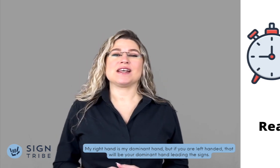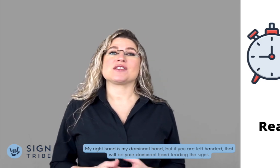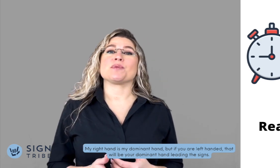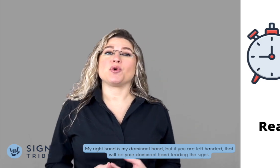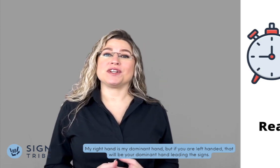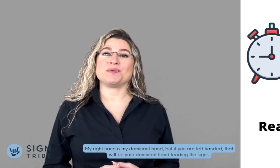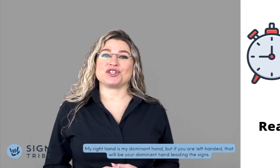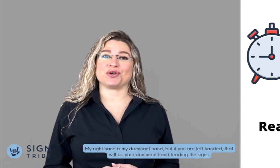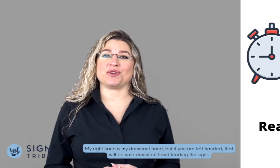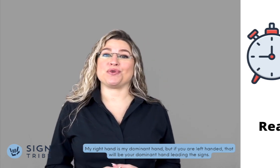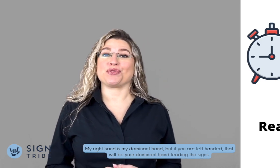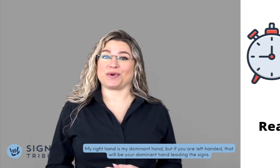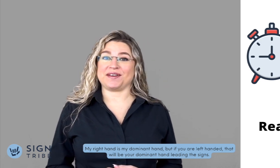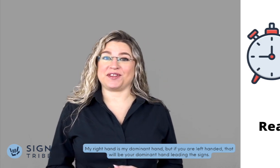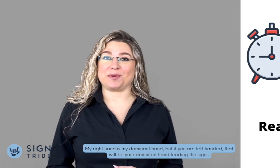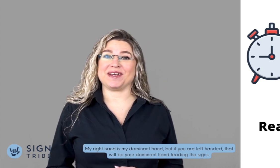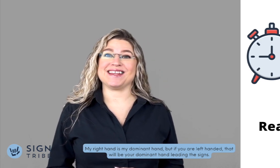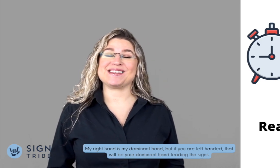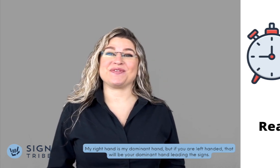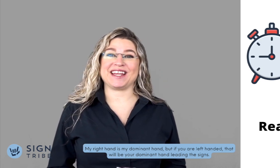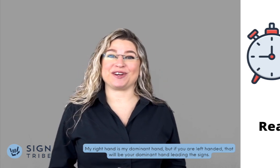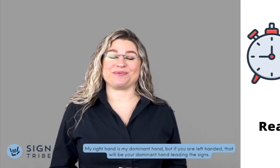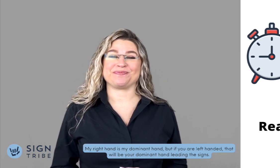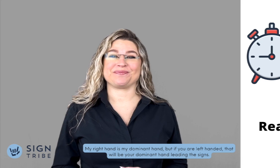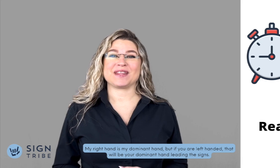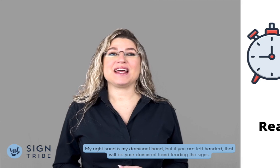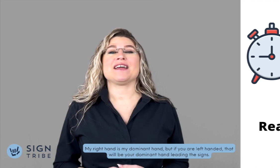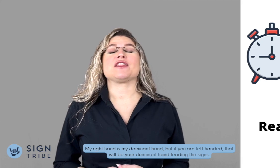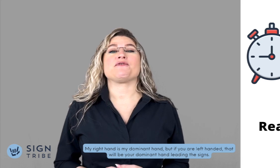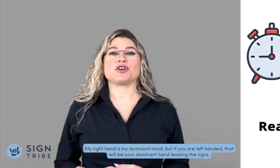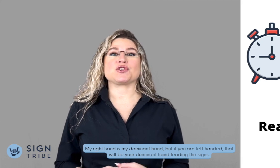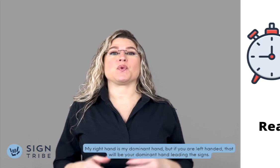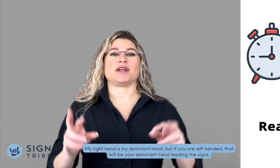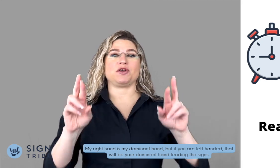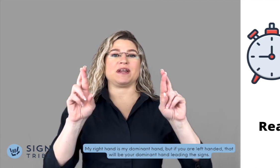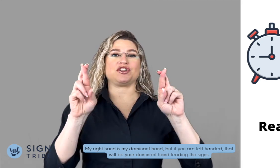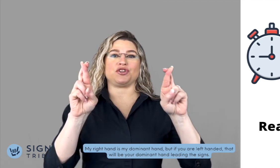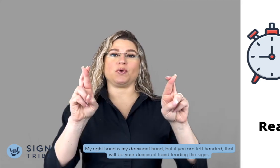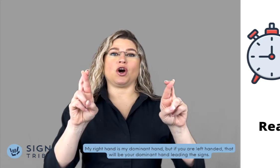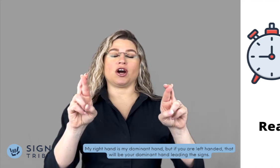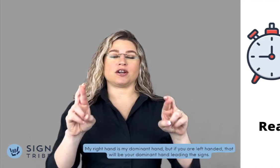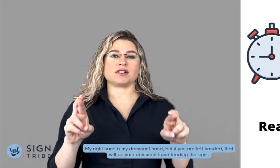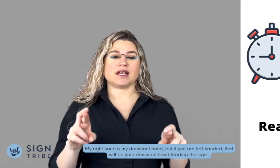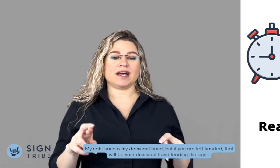so I'm going to be showing you three of them in this video. The first one, you make two R's,